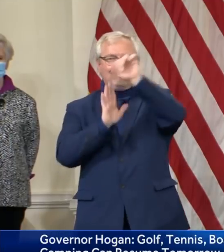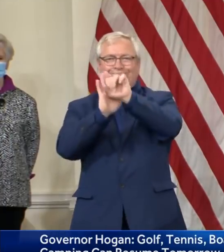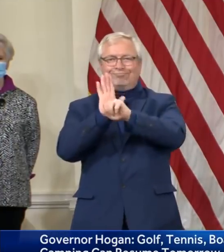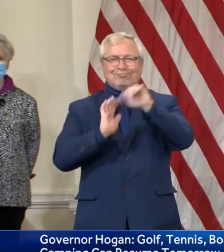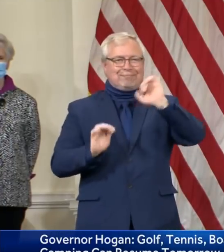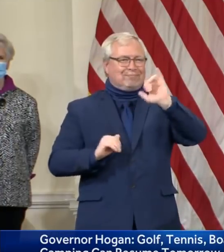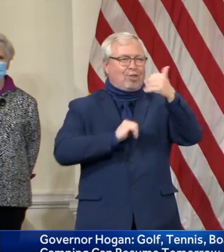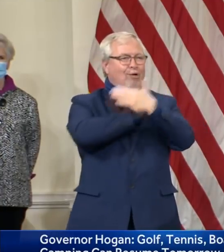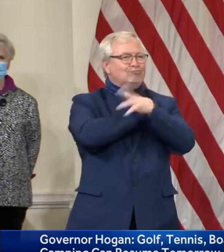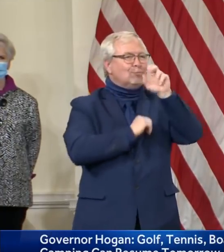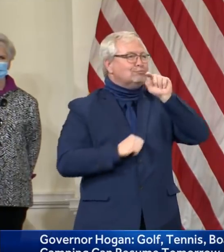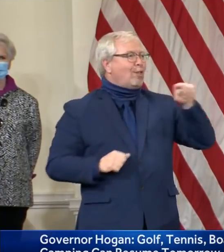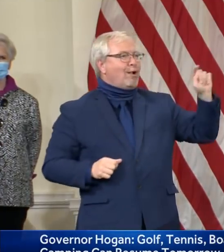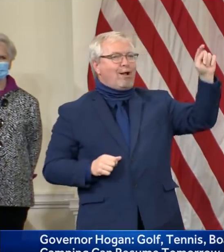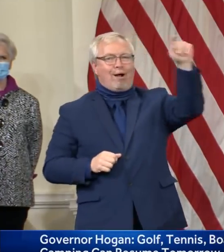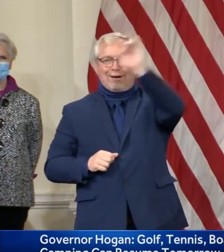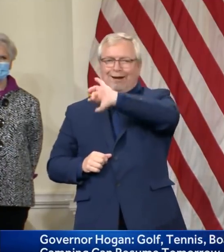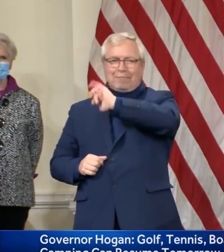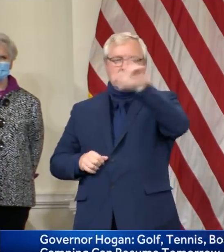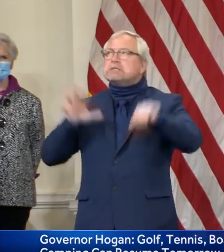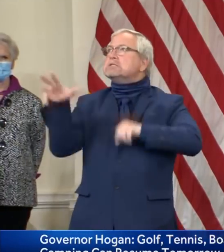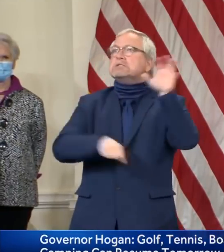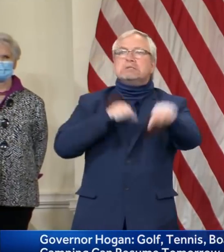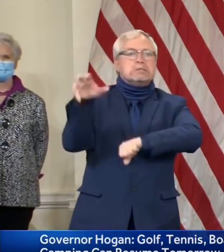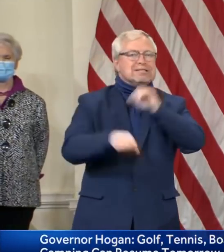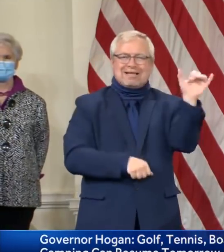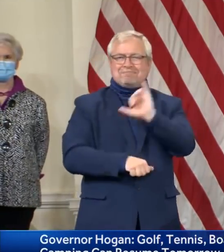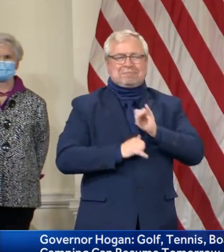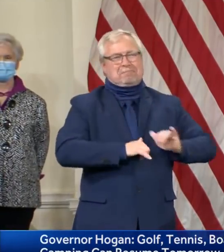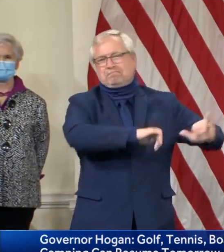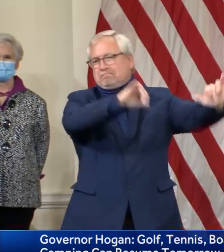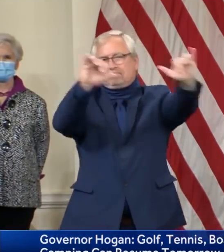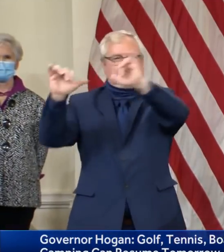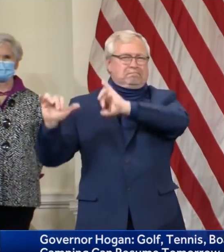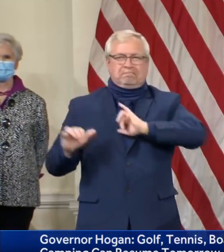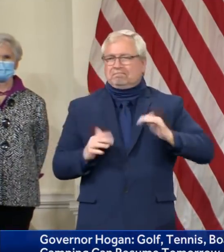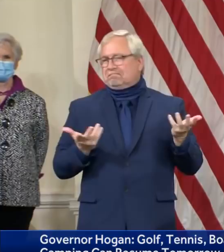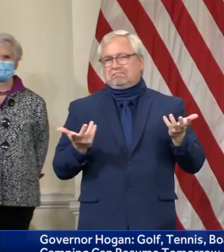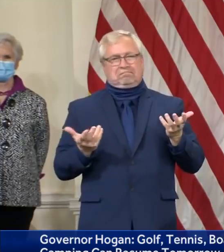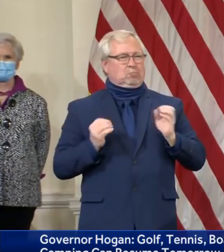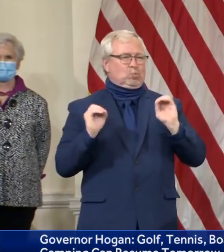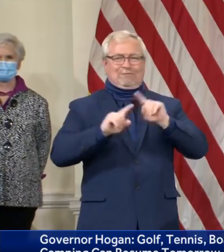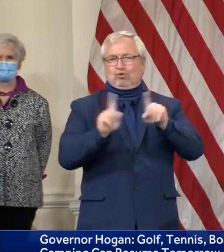YOU HAVE 50 STATES COMPETING WITH ONE ANOTHER AND THE FEDERAL GOVERNMENT AND OTHER COUNTRIES AROUND THE WORLD.